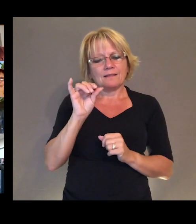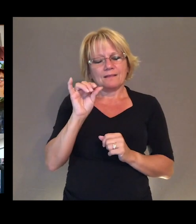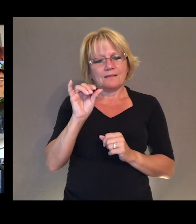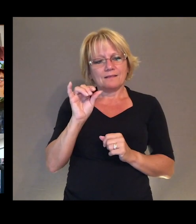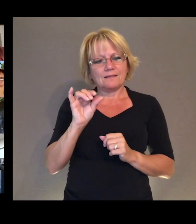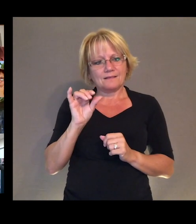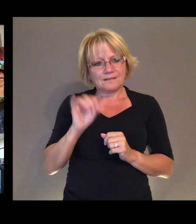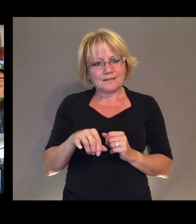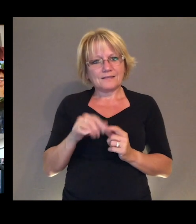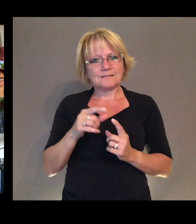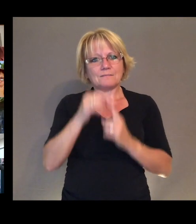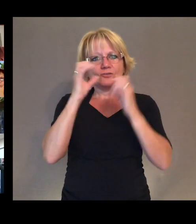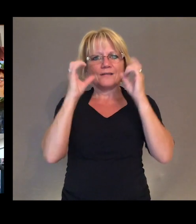Is to help to give